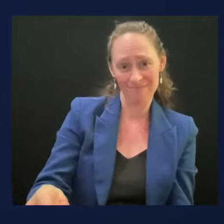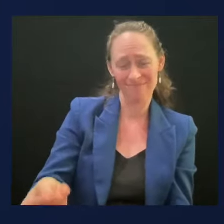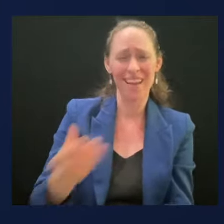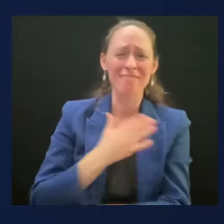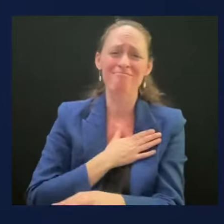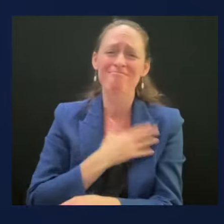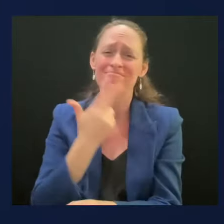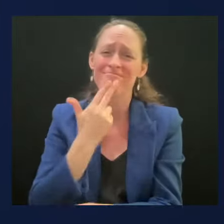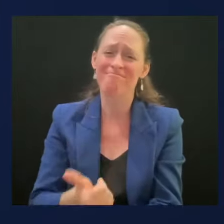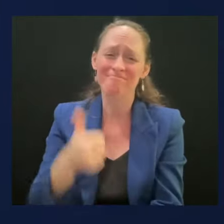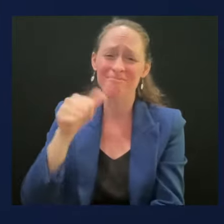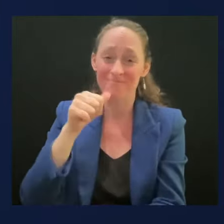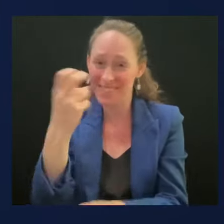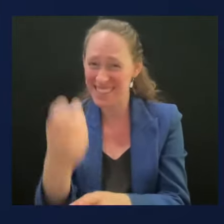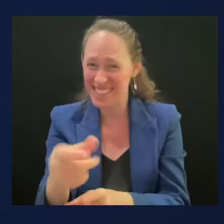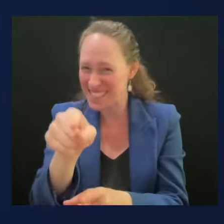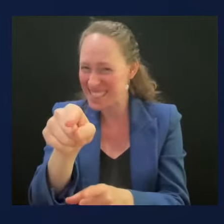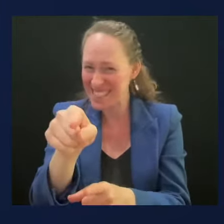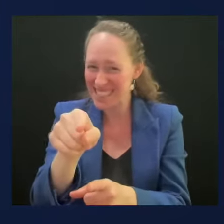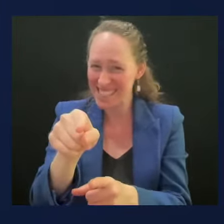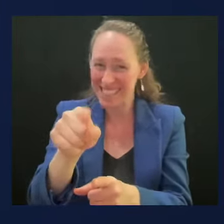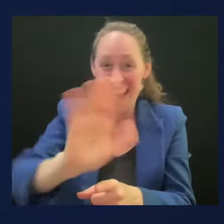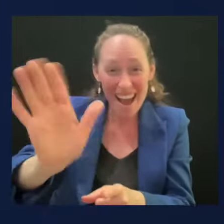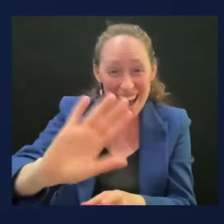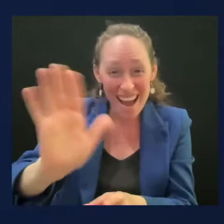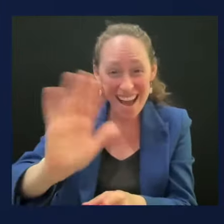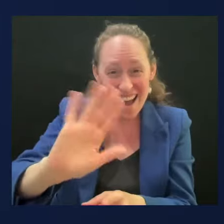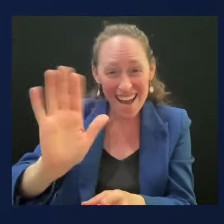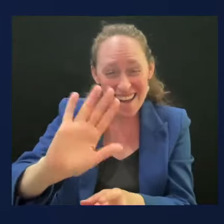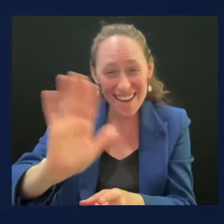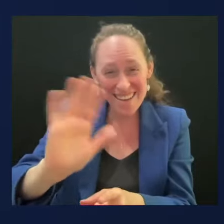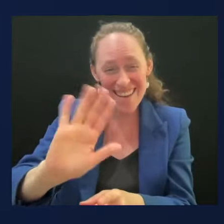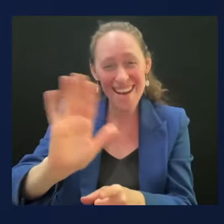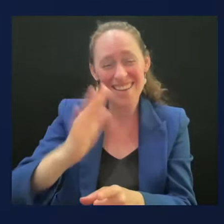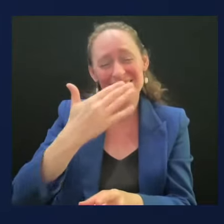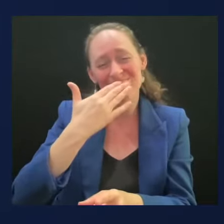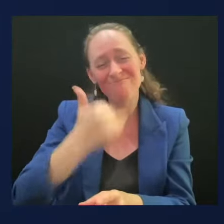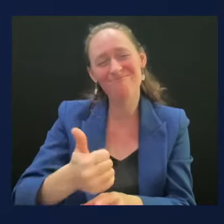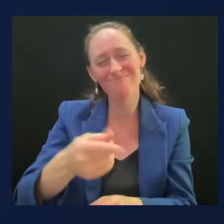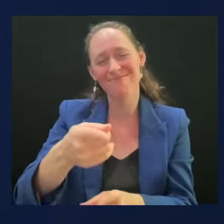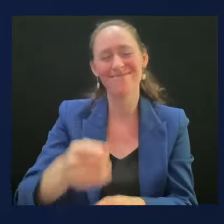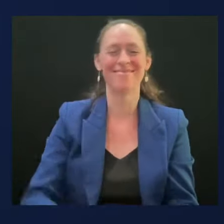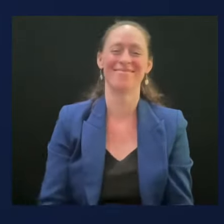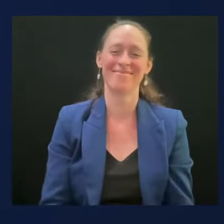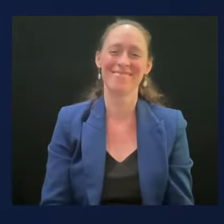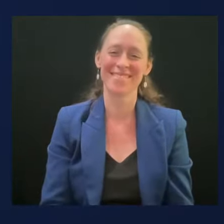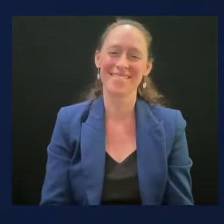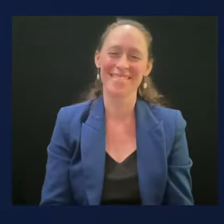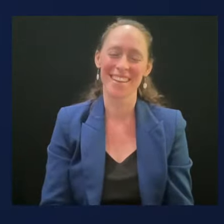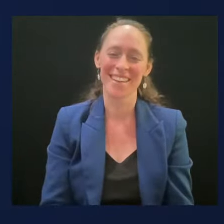thank you for waving, baby --